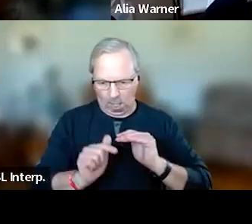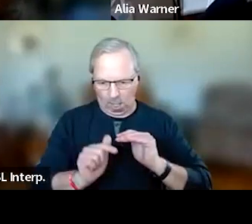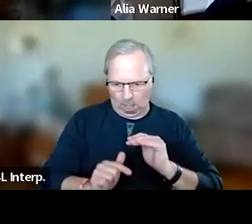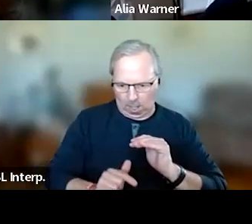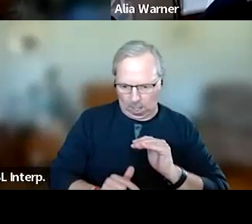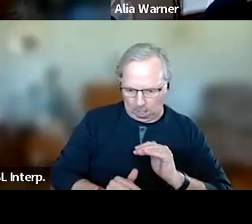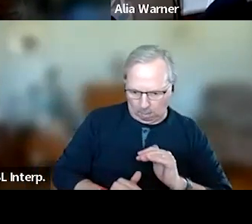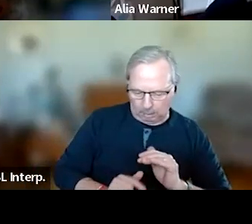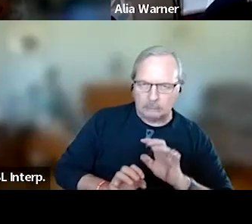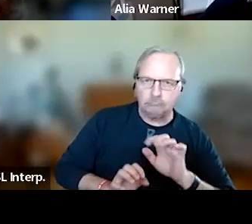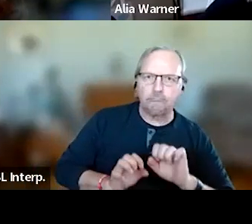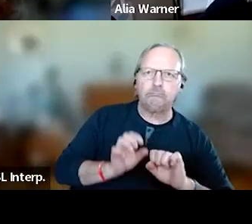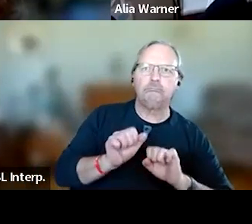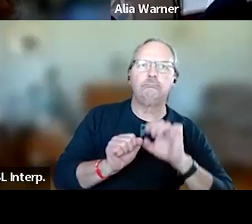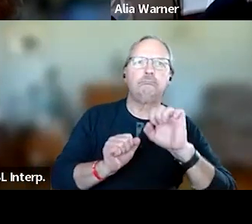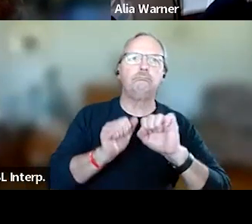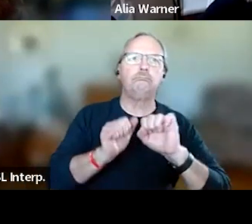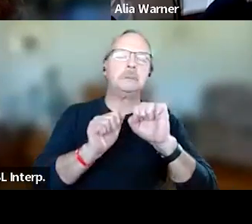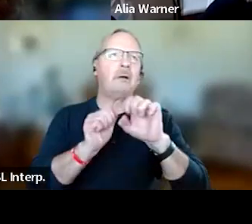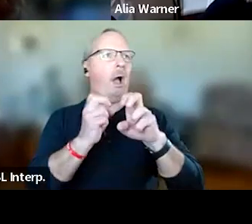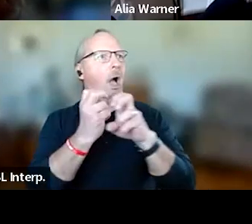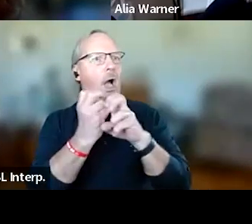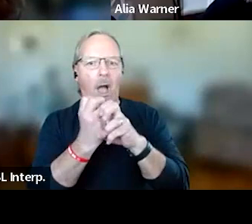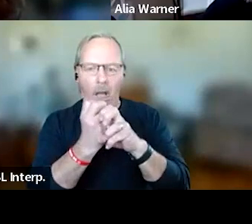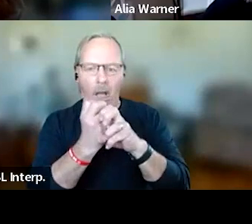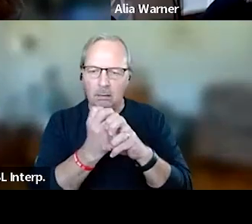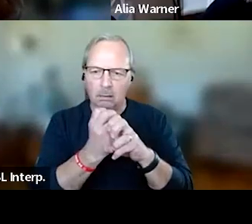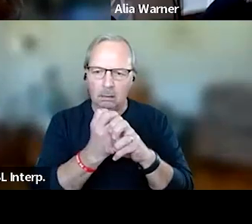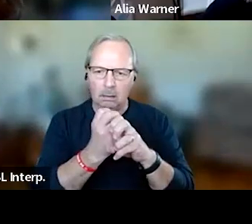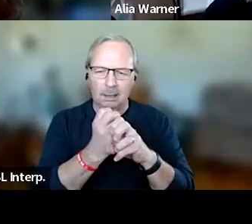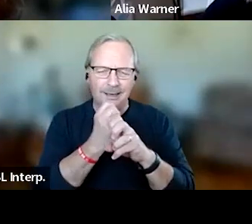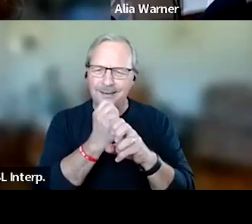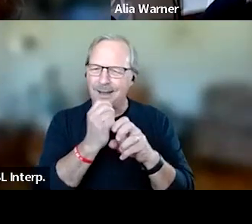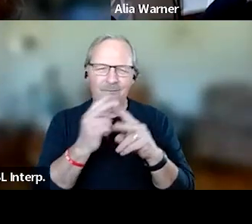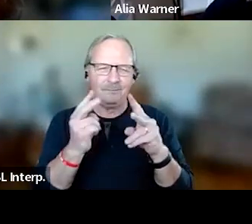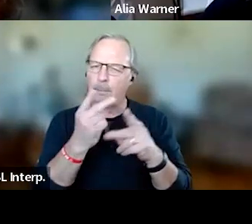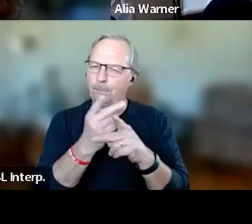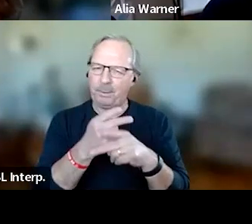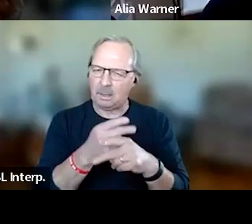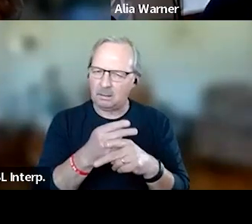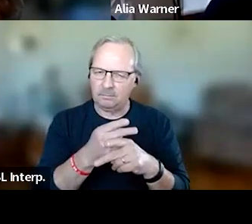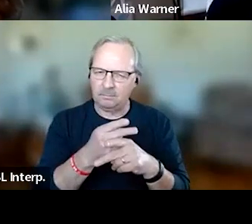that ladder that hard, it just wasn't, it wasn't a very productive use of my time.